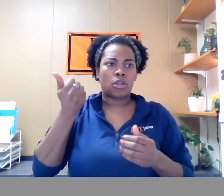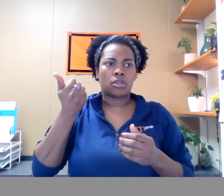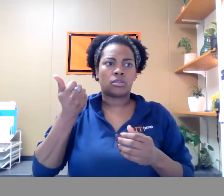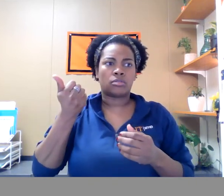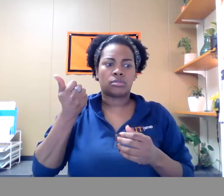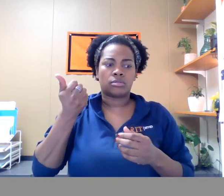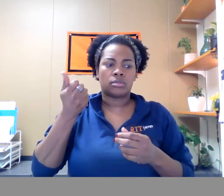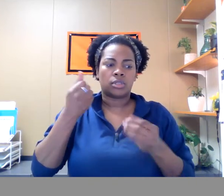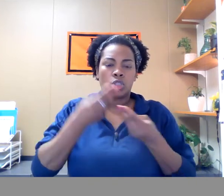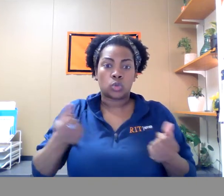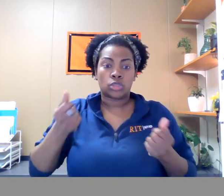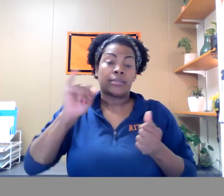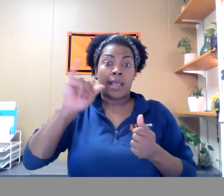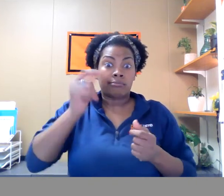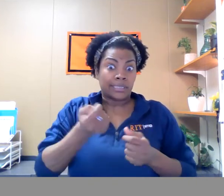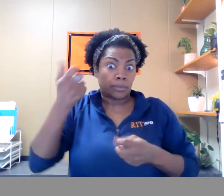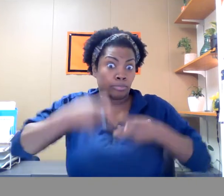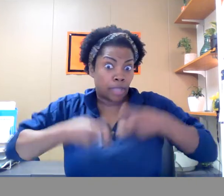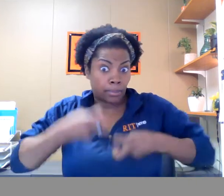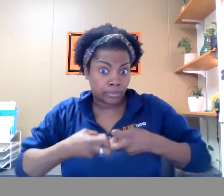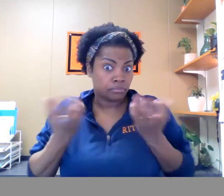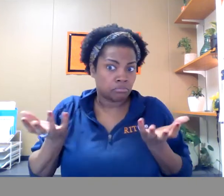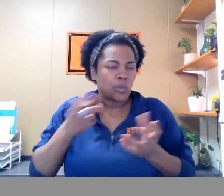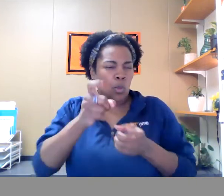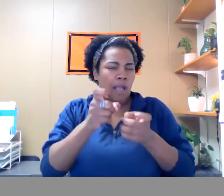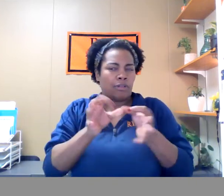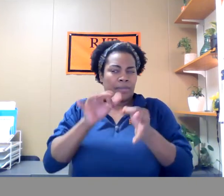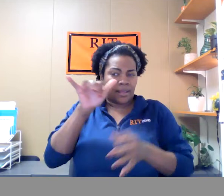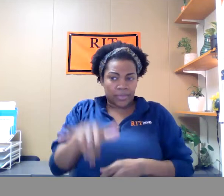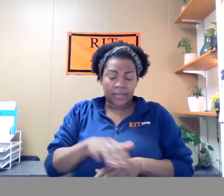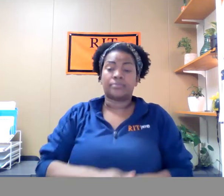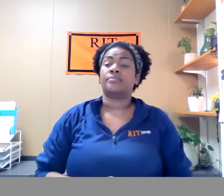this presentation is a little bit longer than the previous round, so any issues